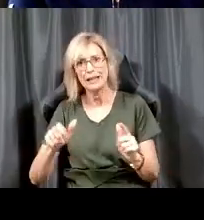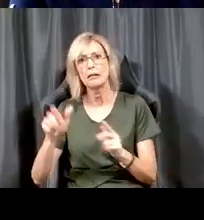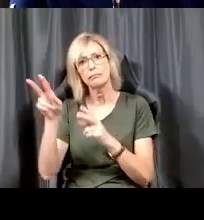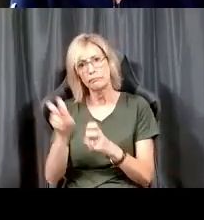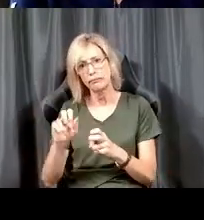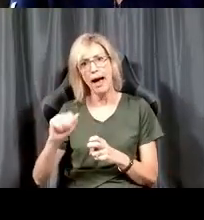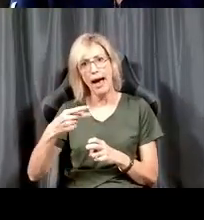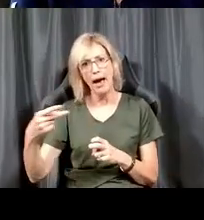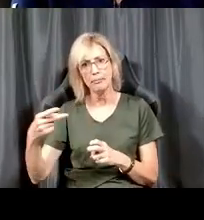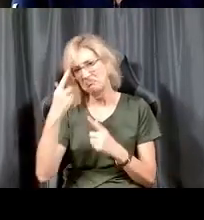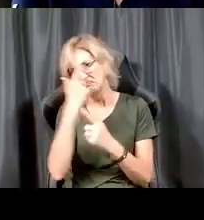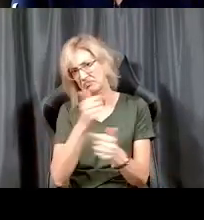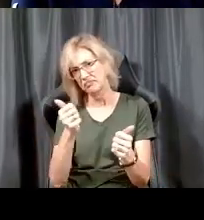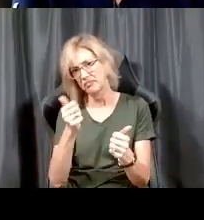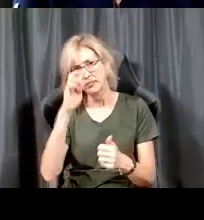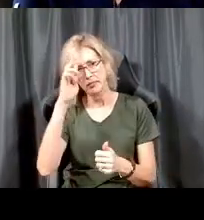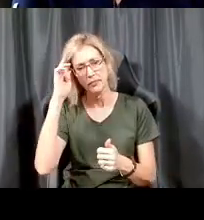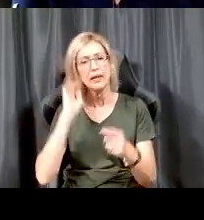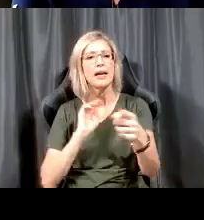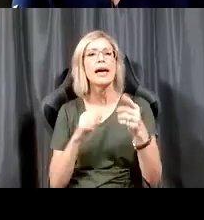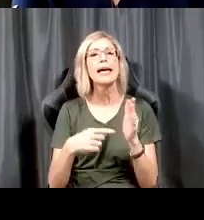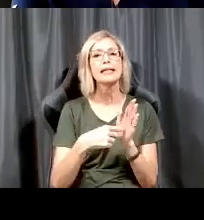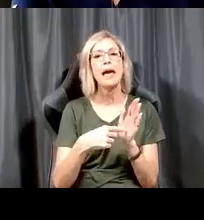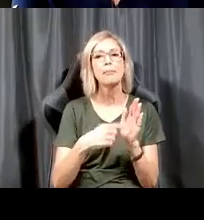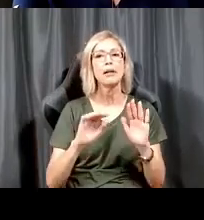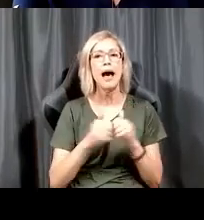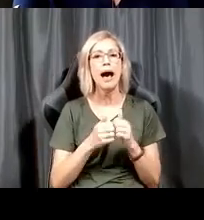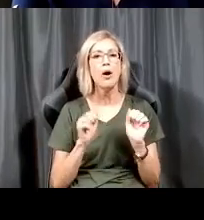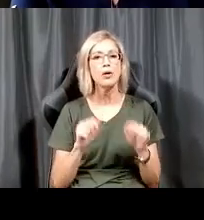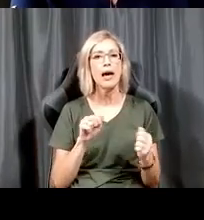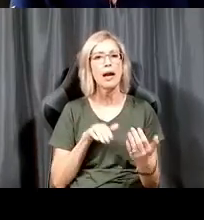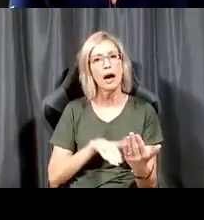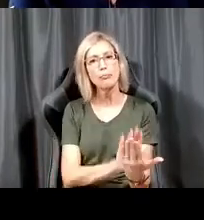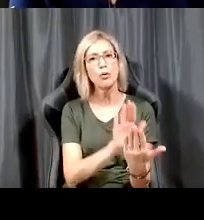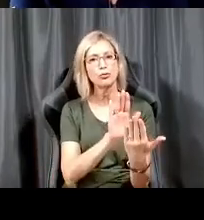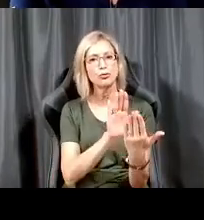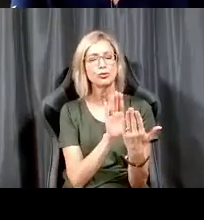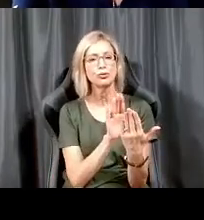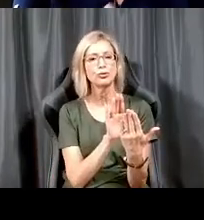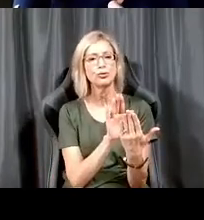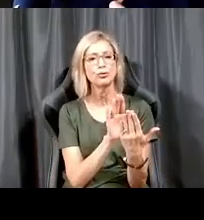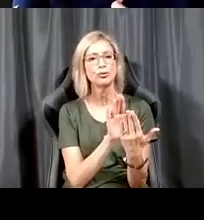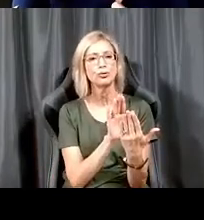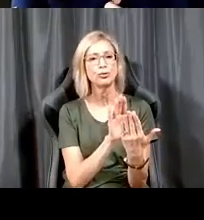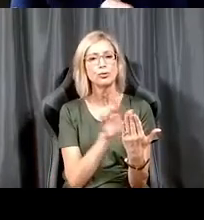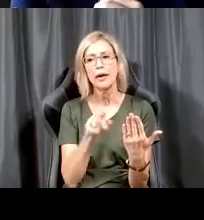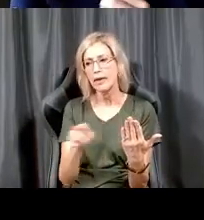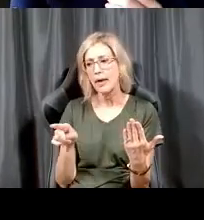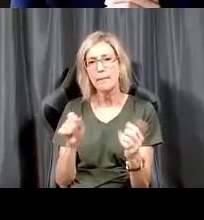just an example of how we can approach our kids that have some struggles eating.